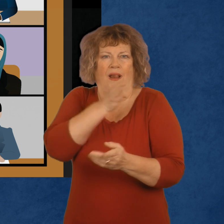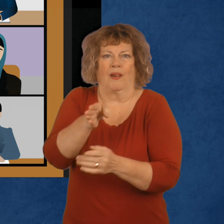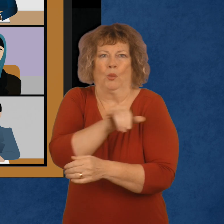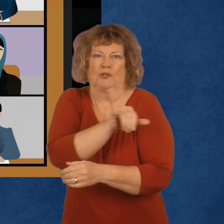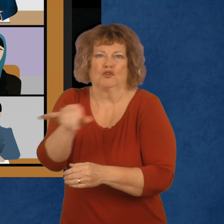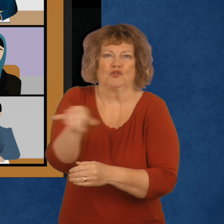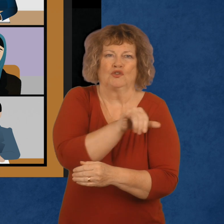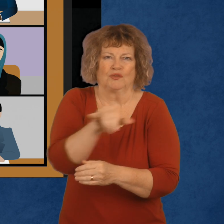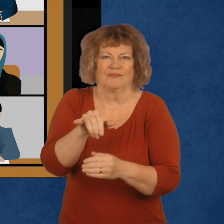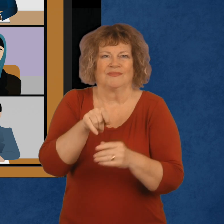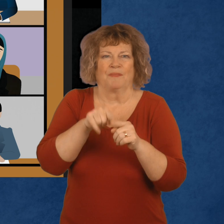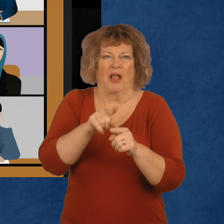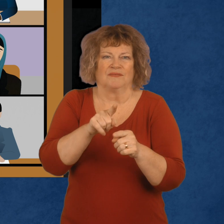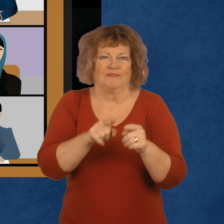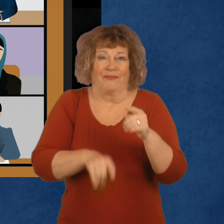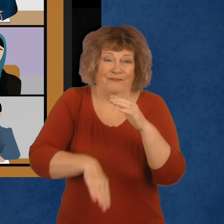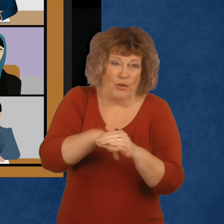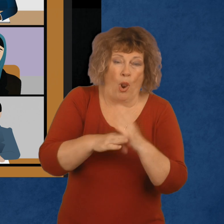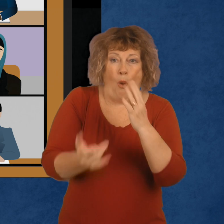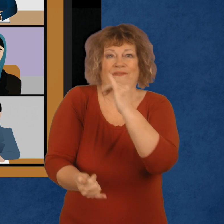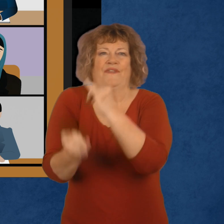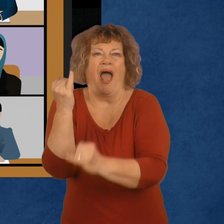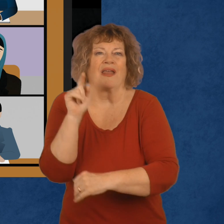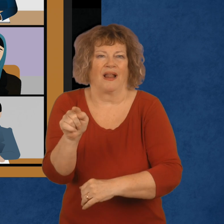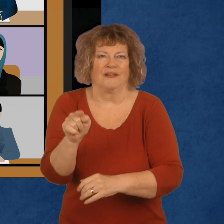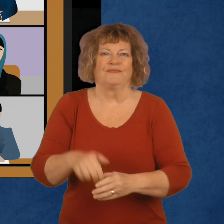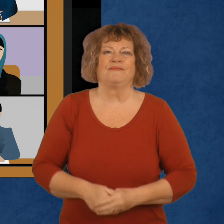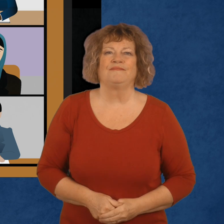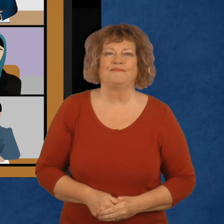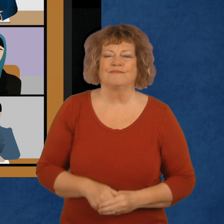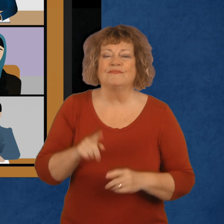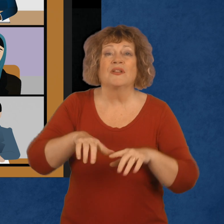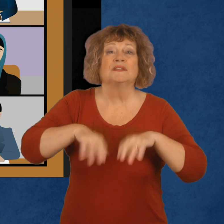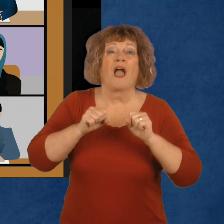At the start, the judge may ask you some questions about the issues. You will also be able